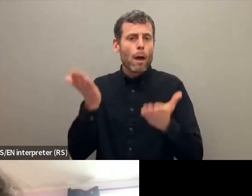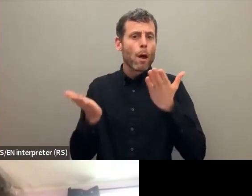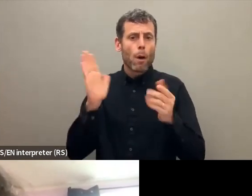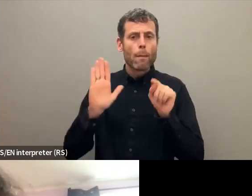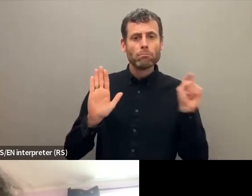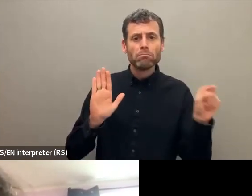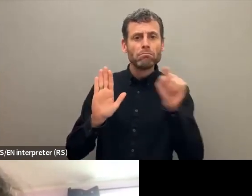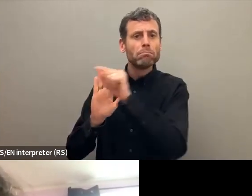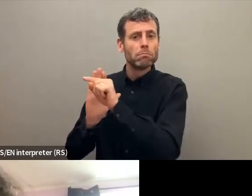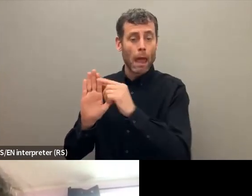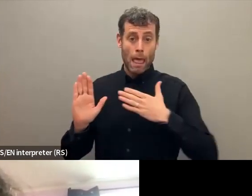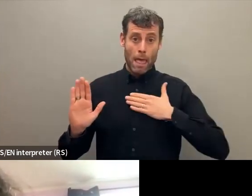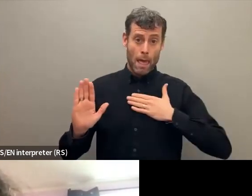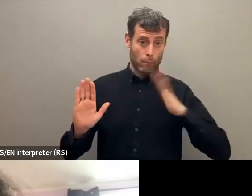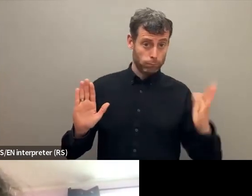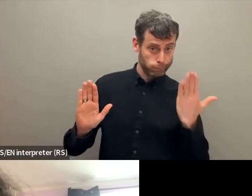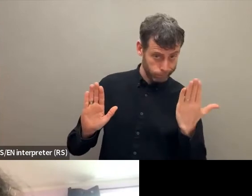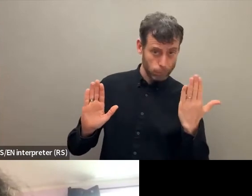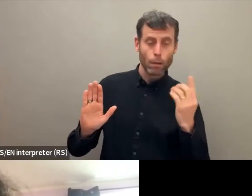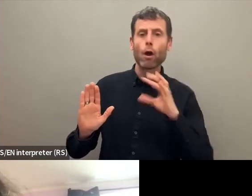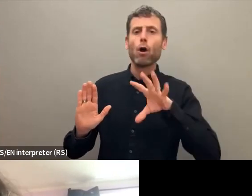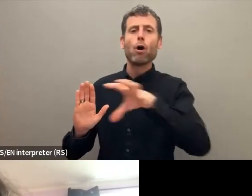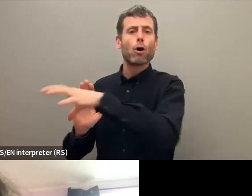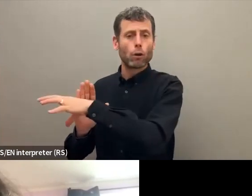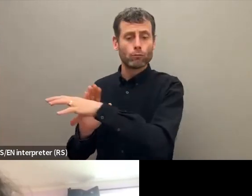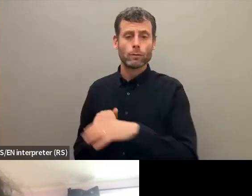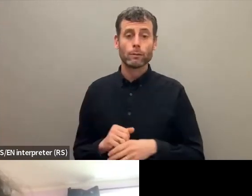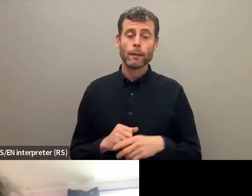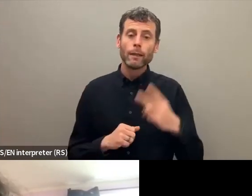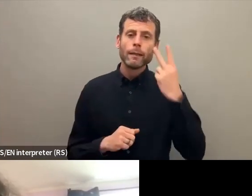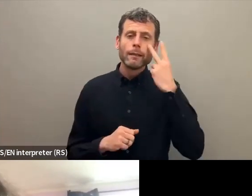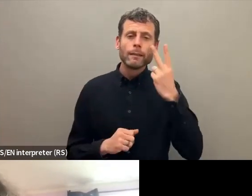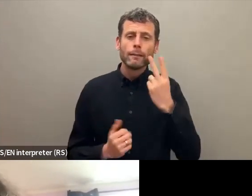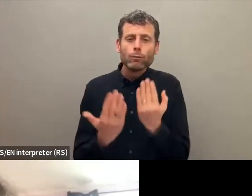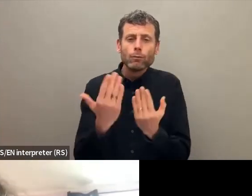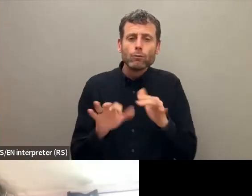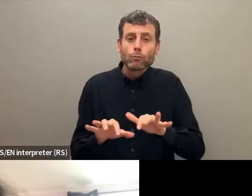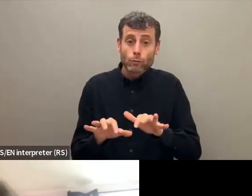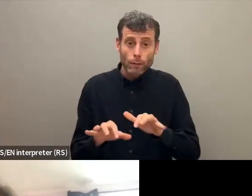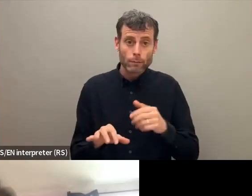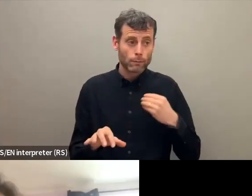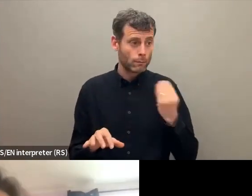Sophie Mitra: They can provide estimates for indicators that document, whether equal rights have been respected.